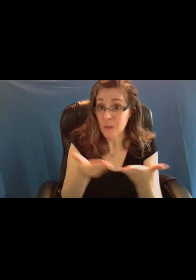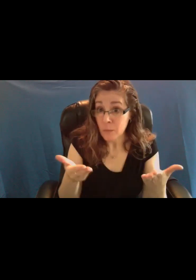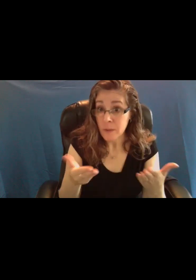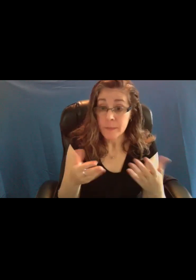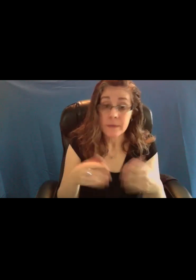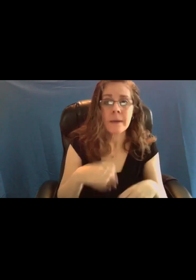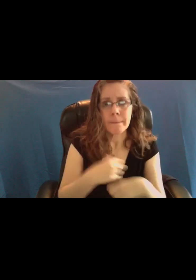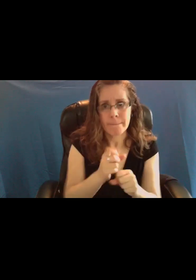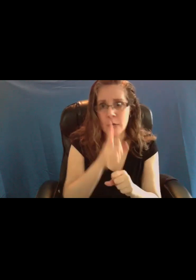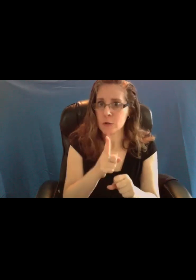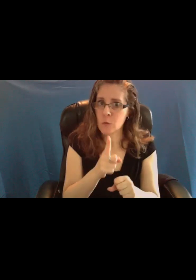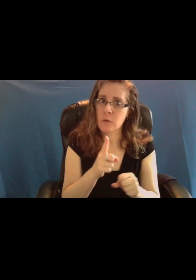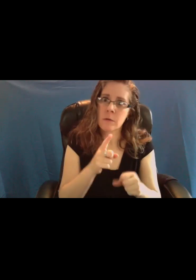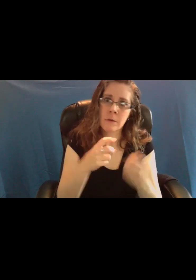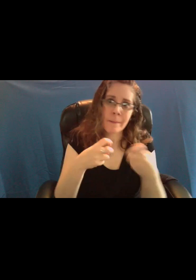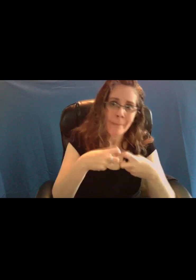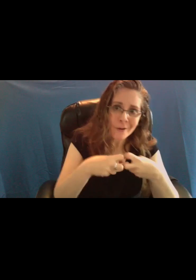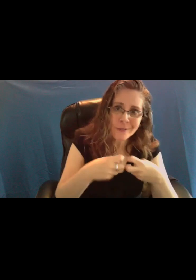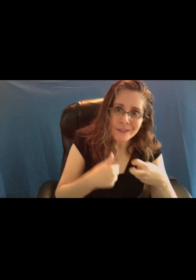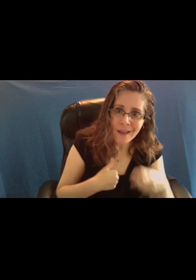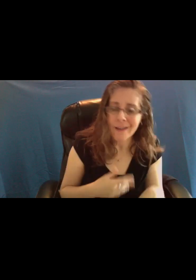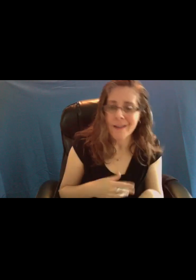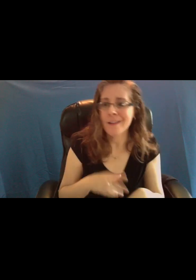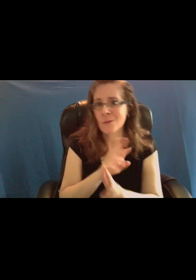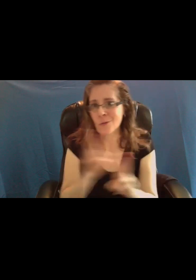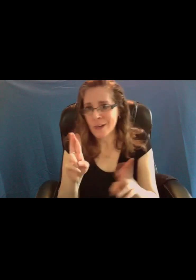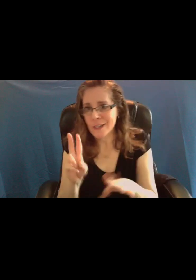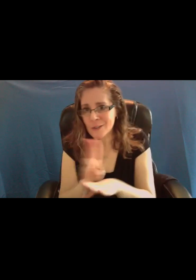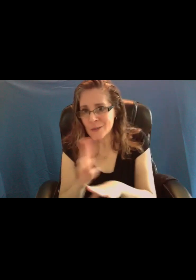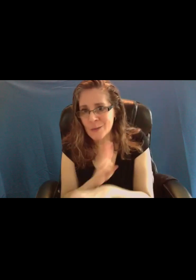available. I know I keep referring to municipalities in this. I know